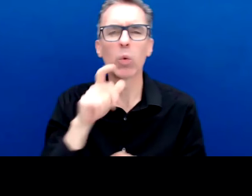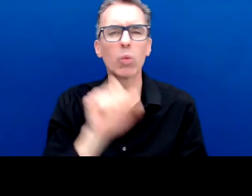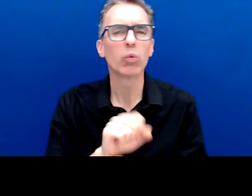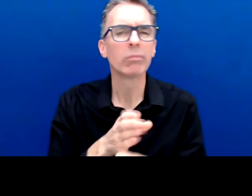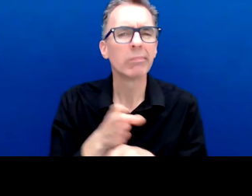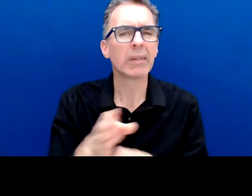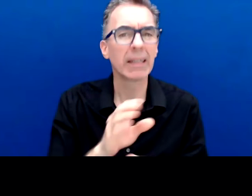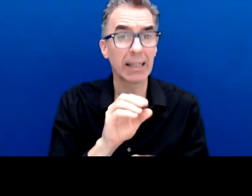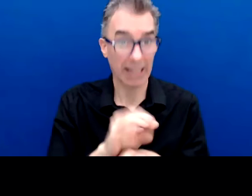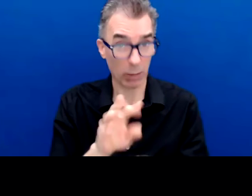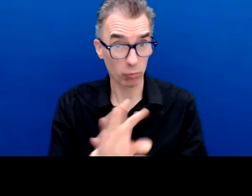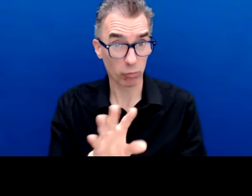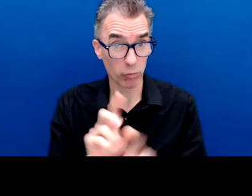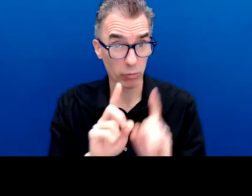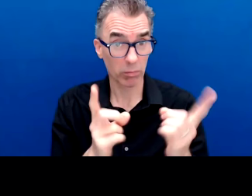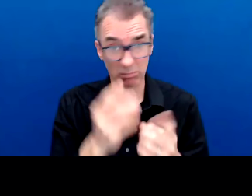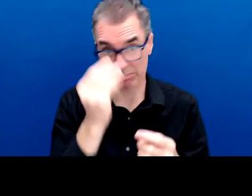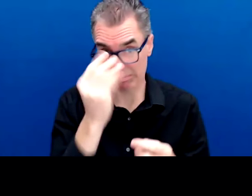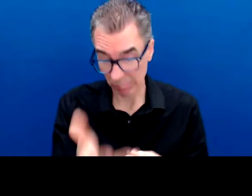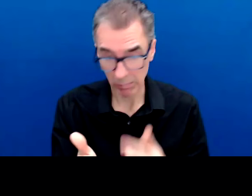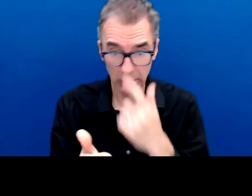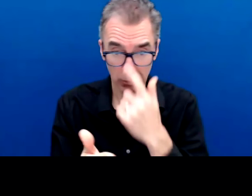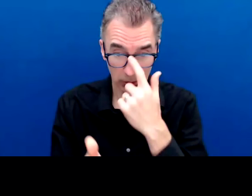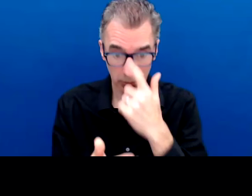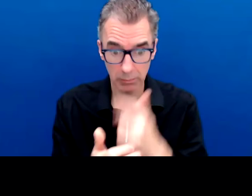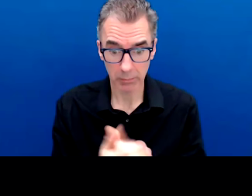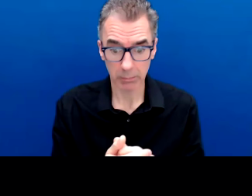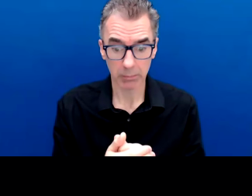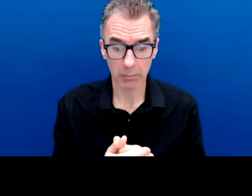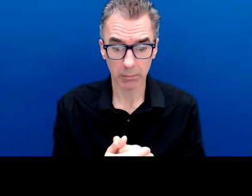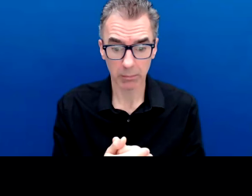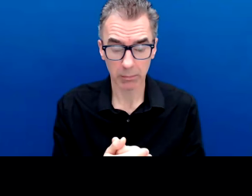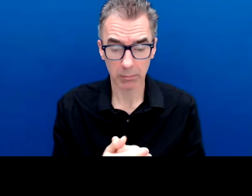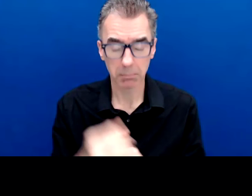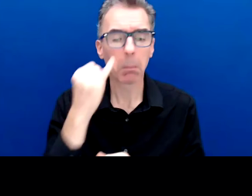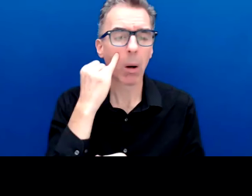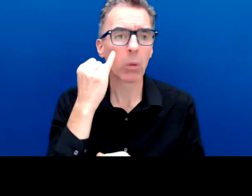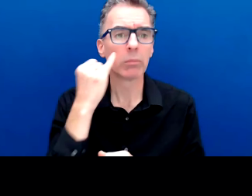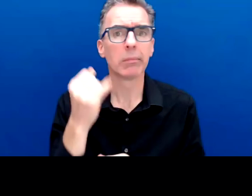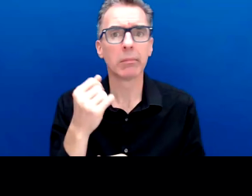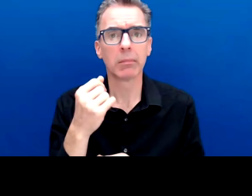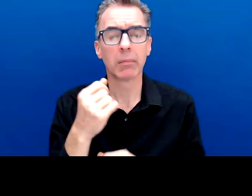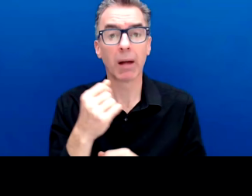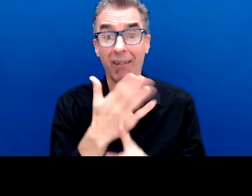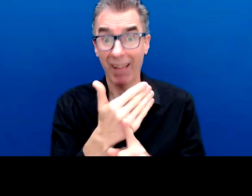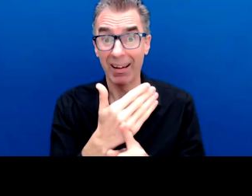it can be discouraging, to say the least, to have all these flags